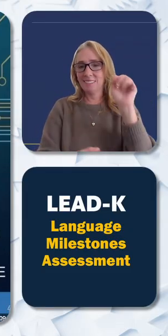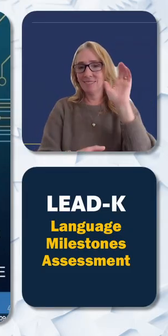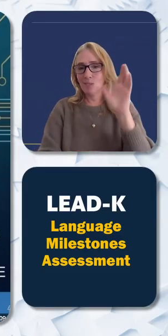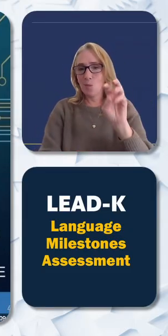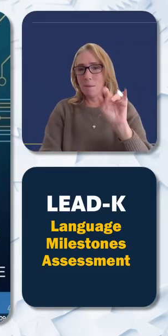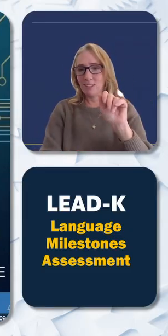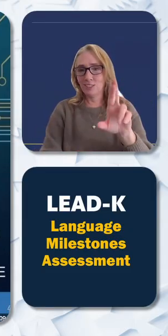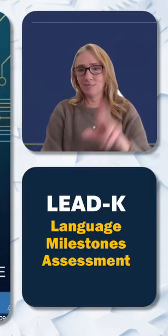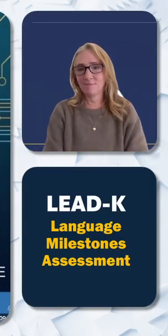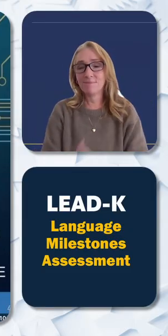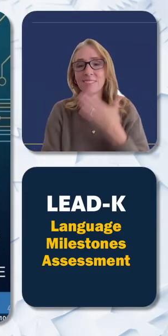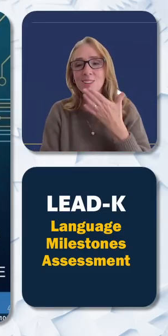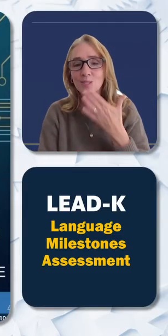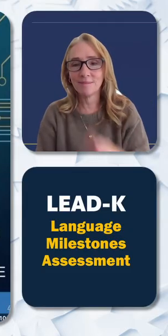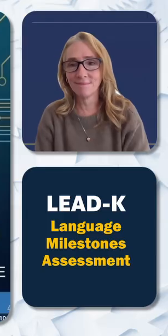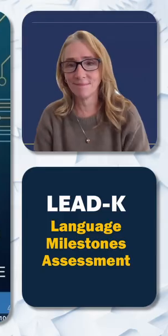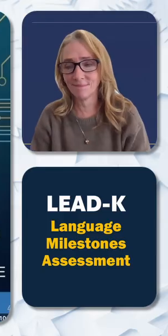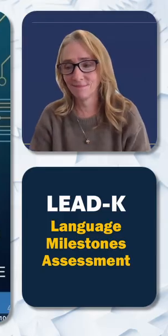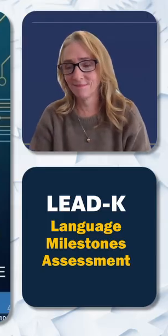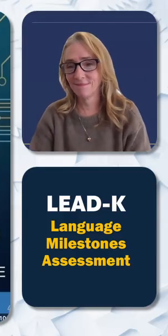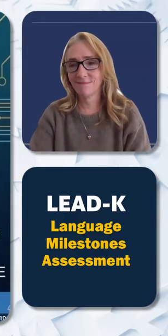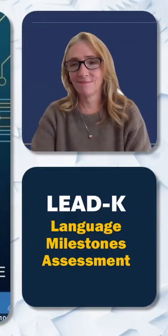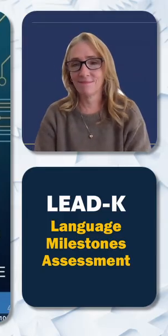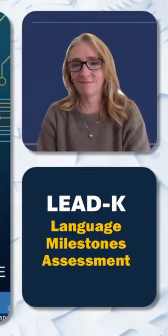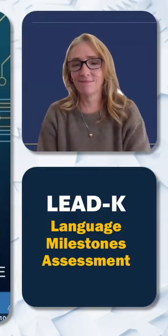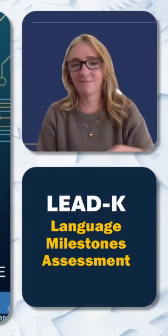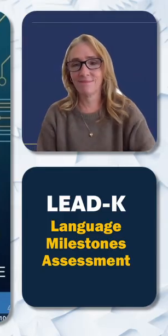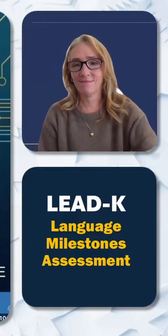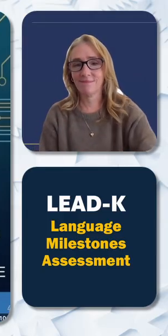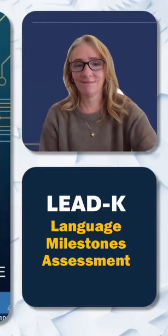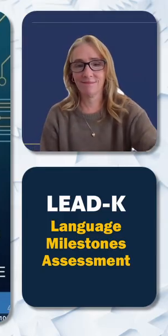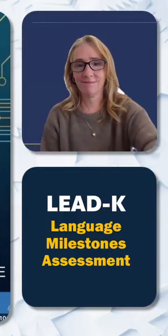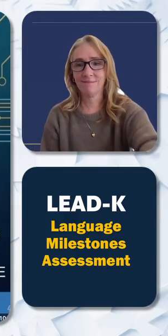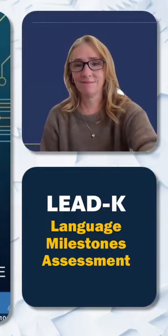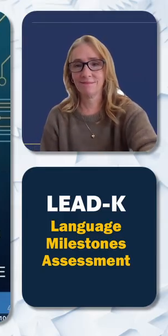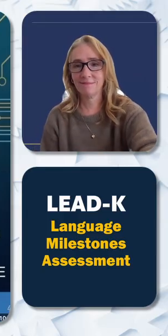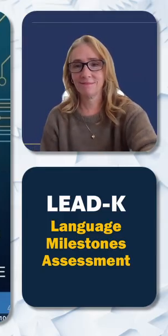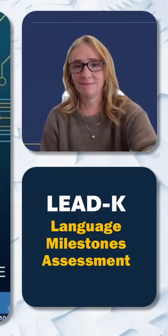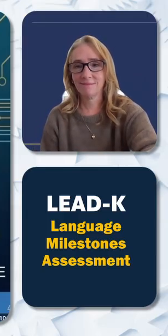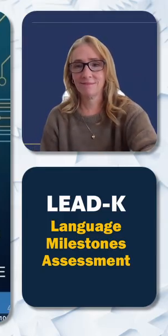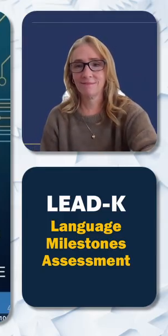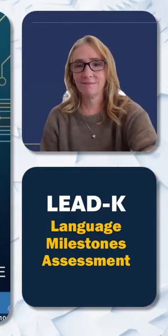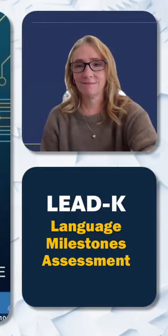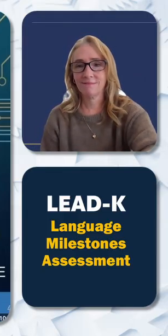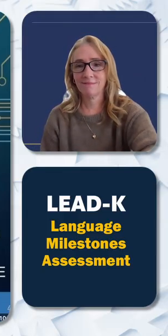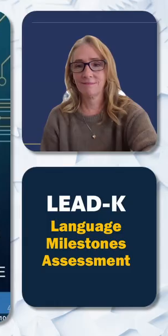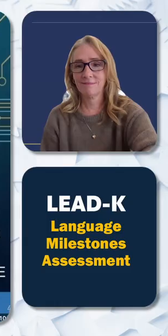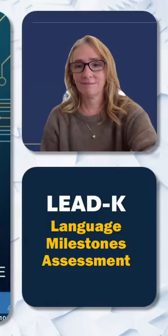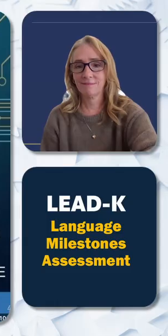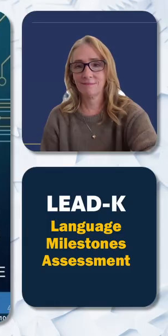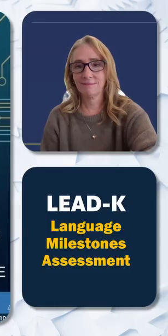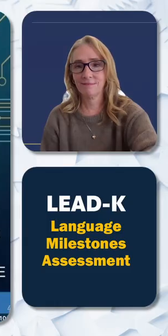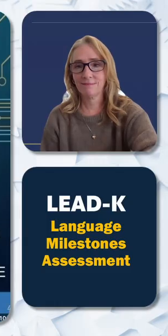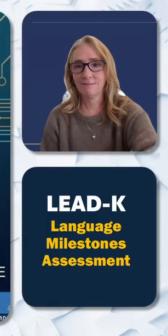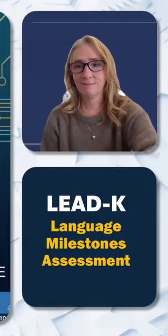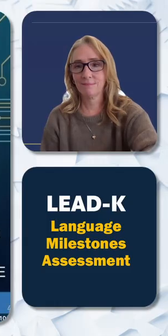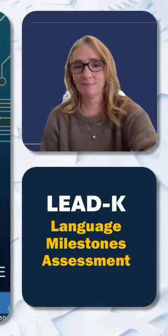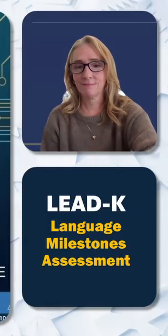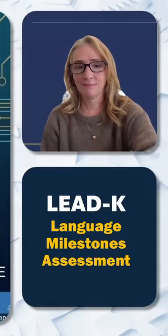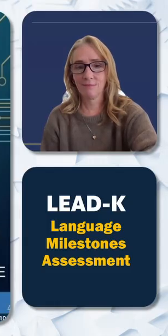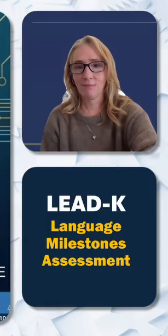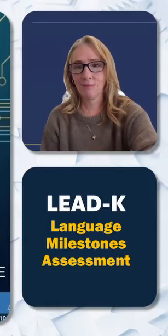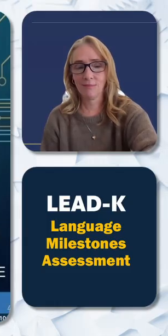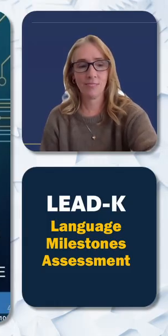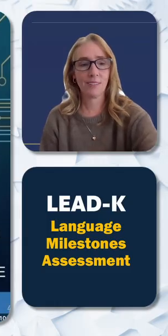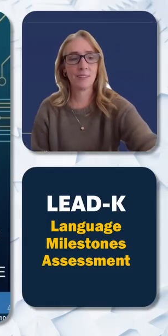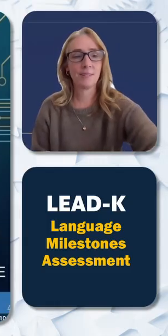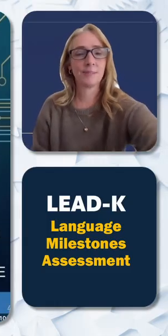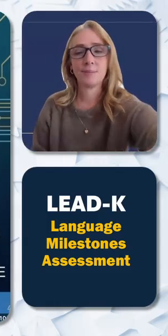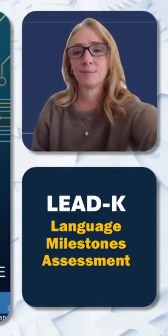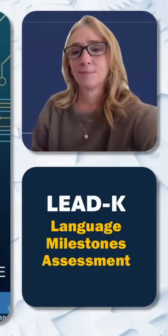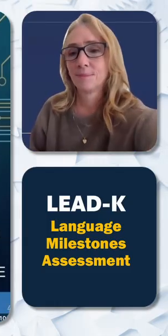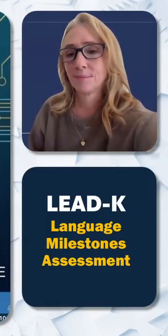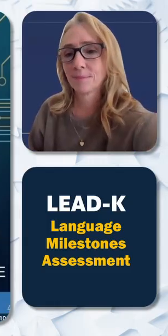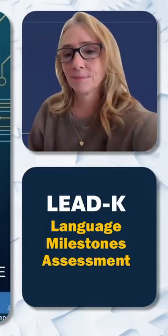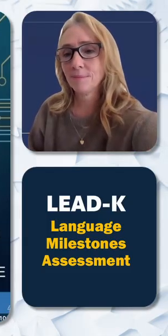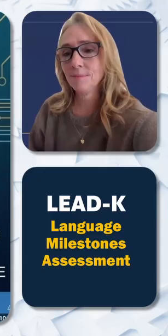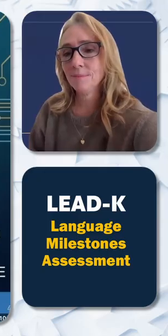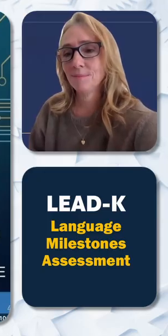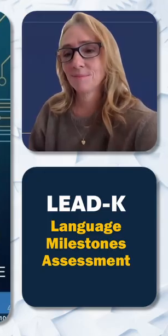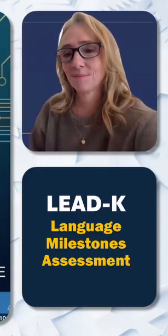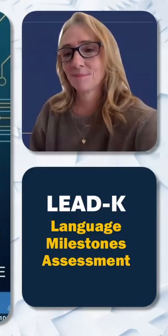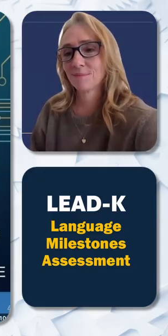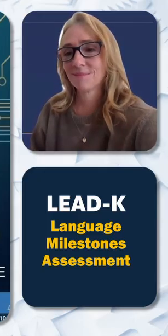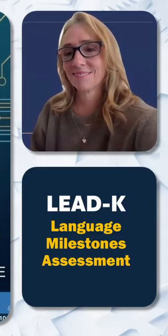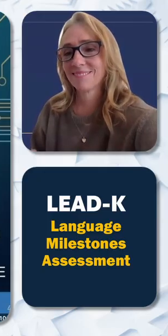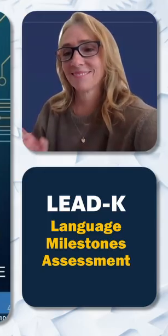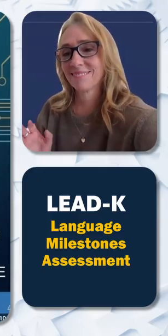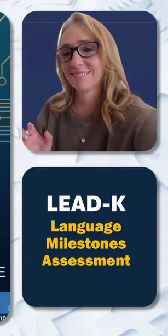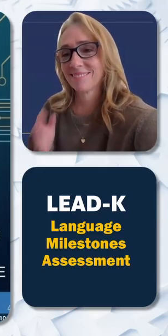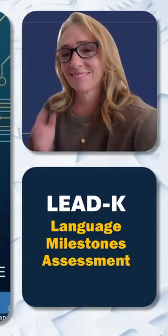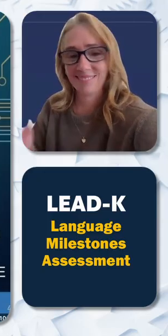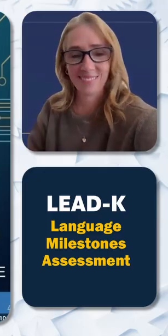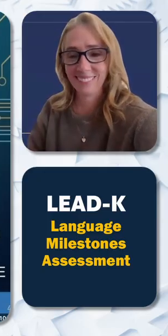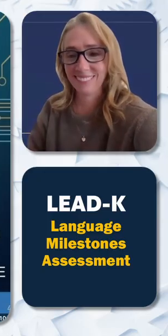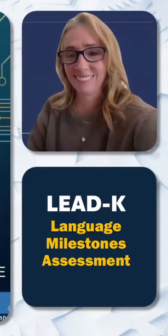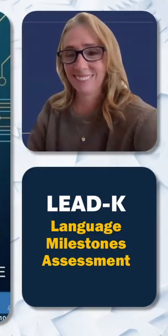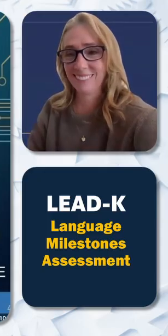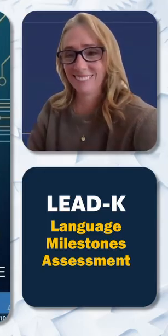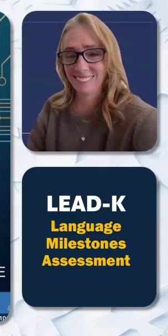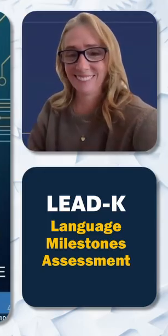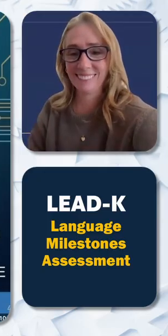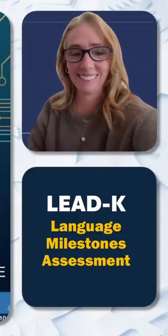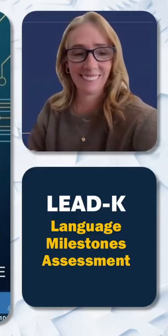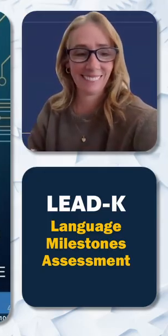Julie and Cornelia to start today's webinar. Thank you so much.